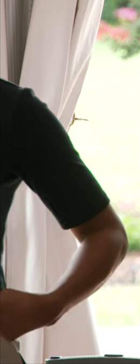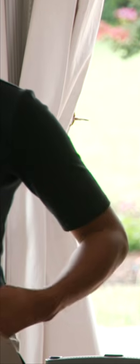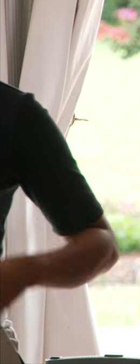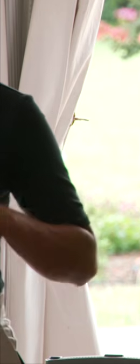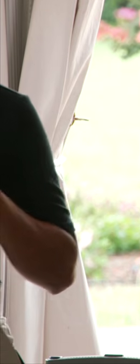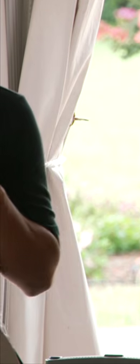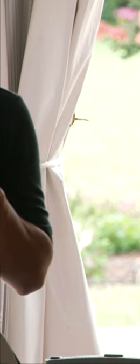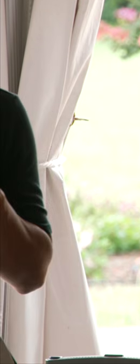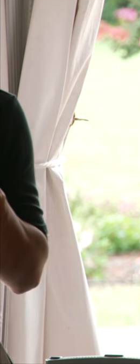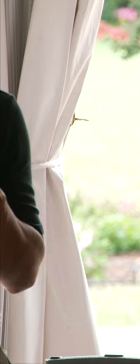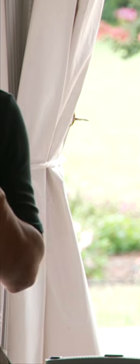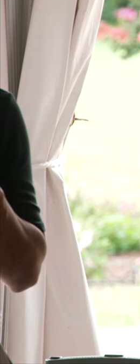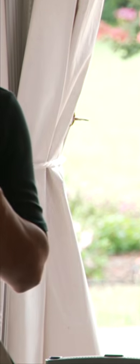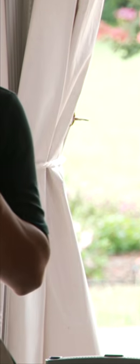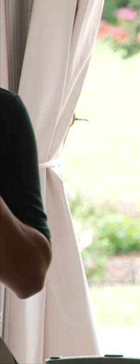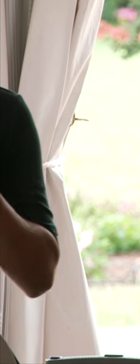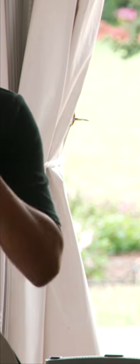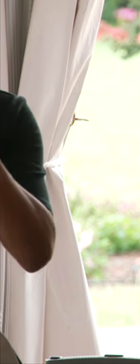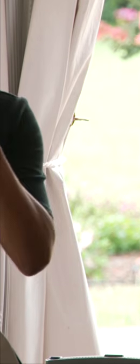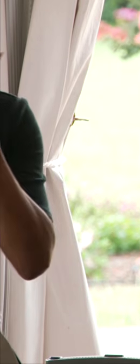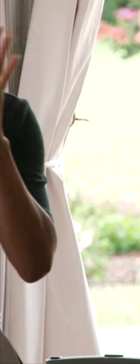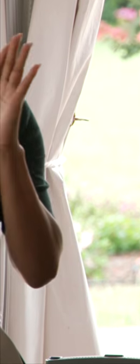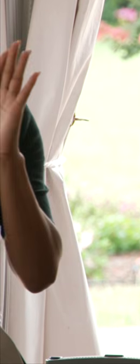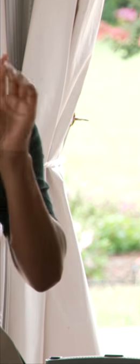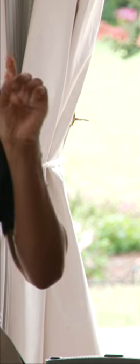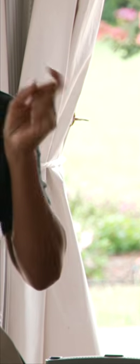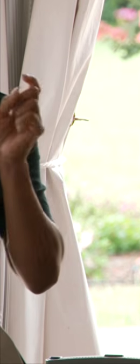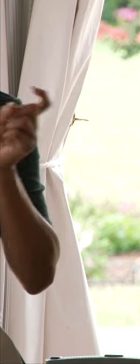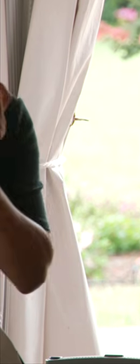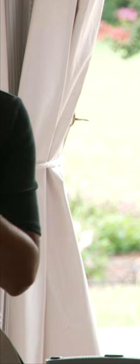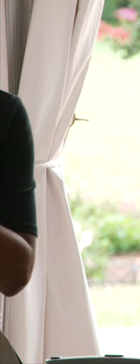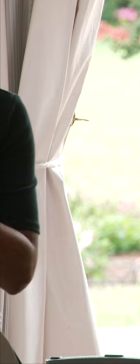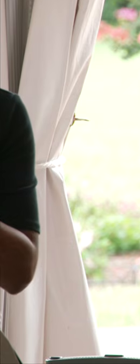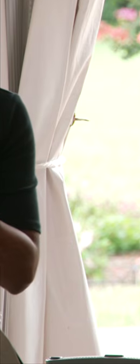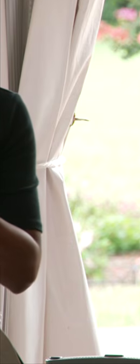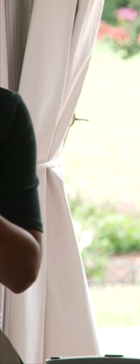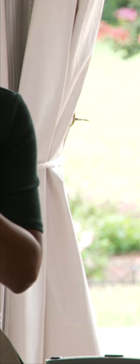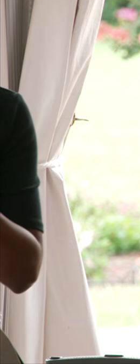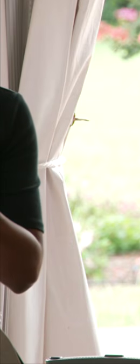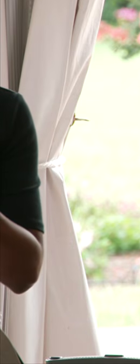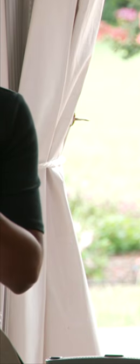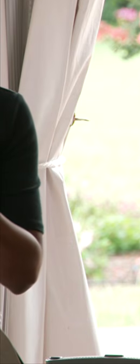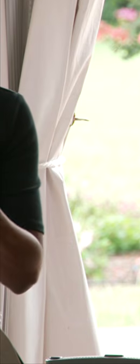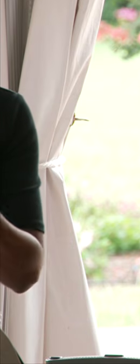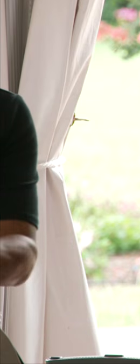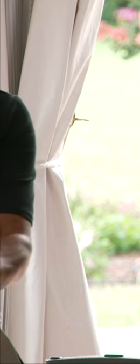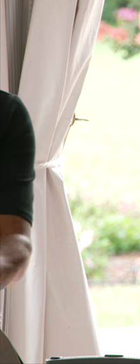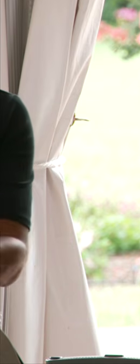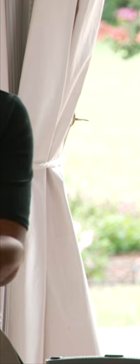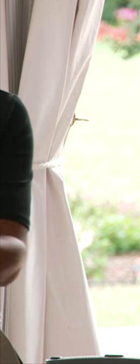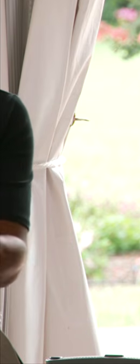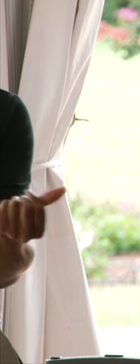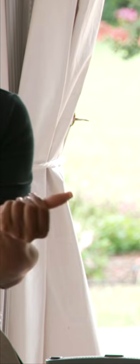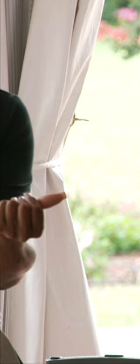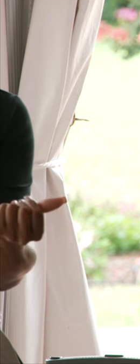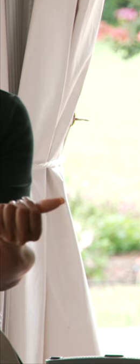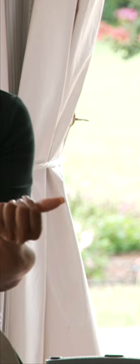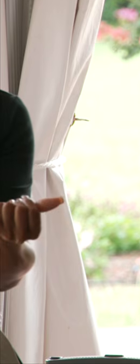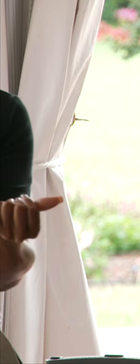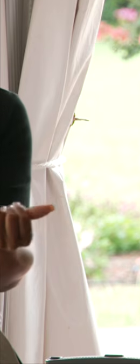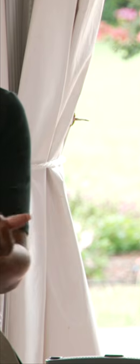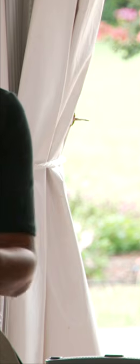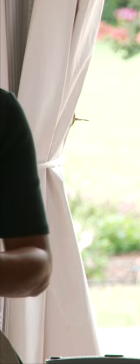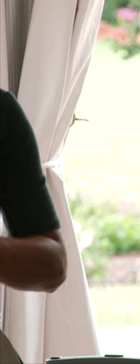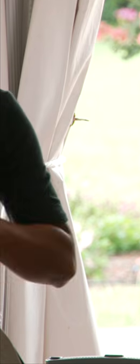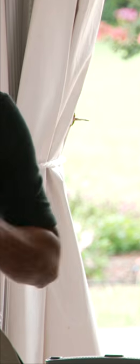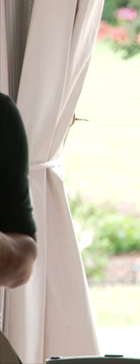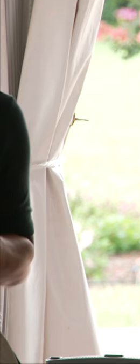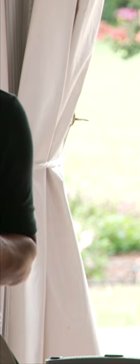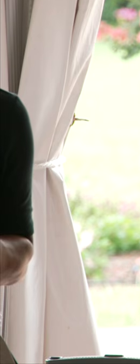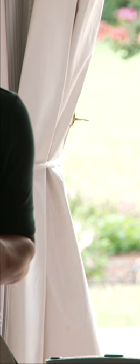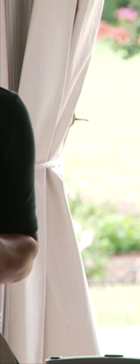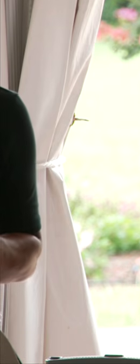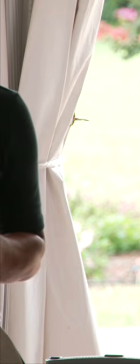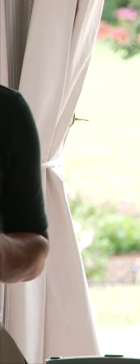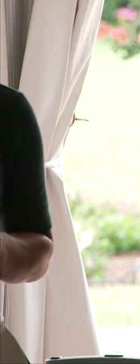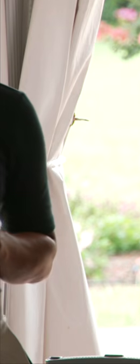while the policies changed, the pain did not instantly evaporate. Today,